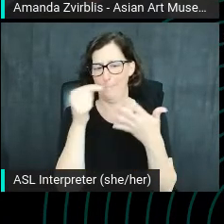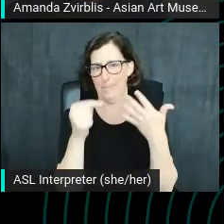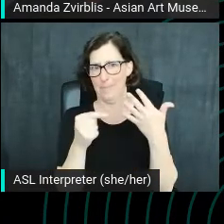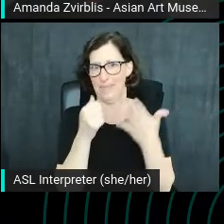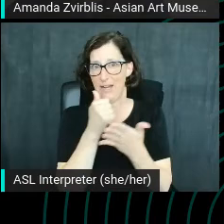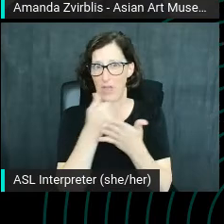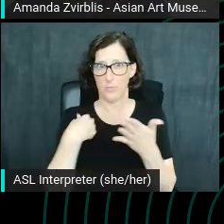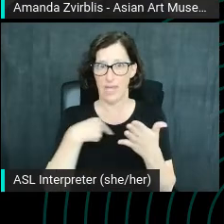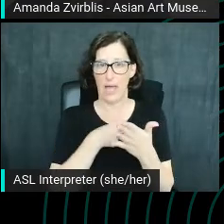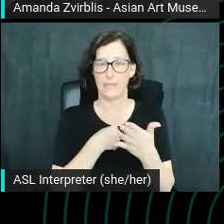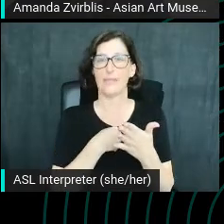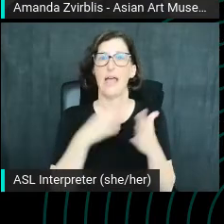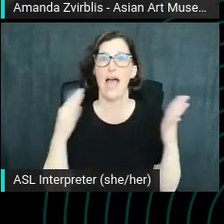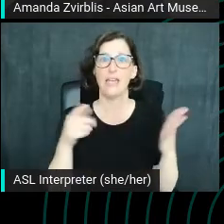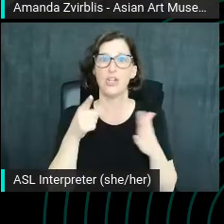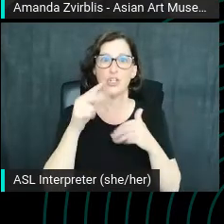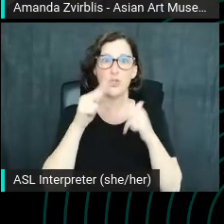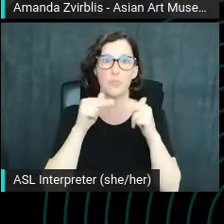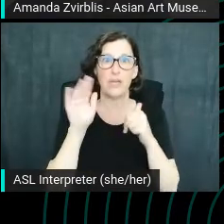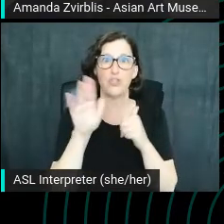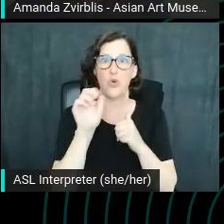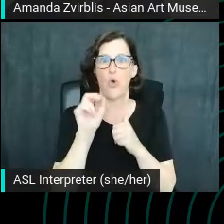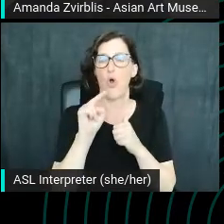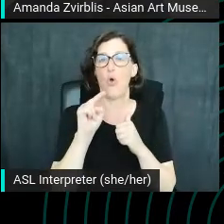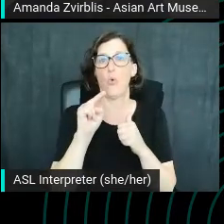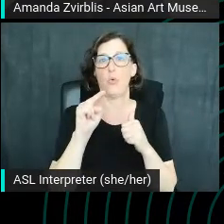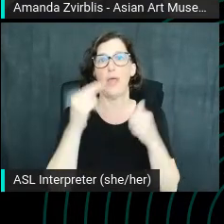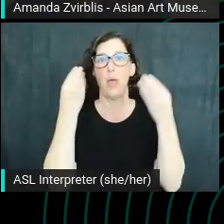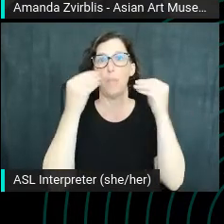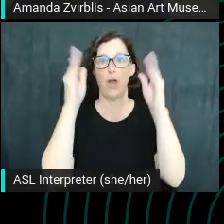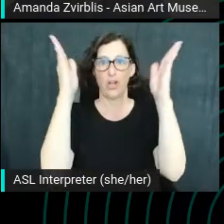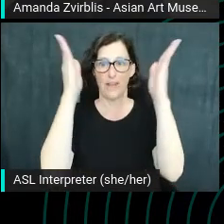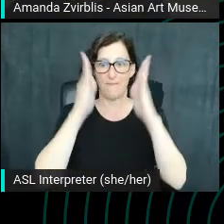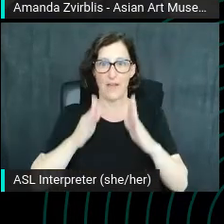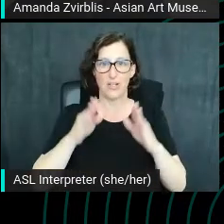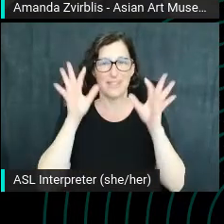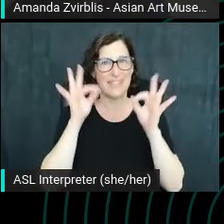I encourage you to build your own marketing funnel and determine how video fits into it.